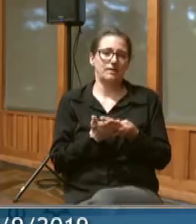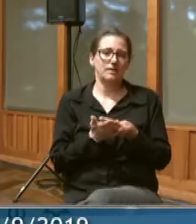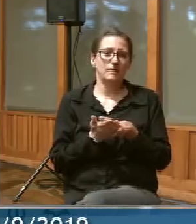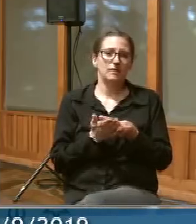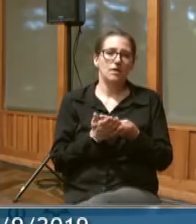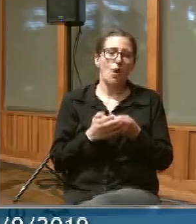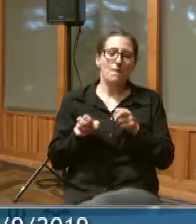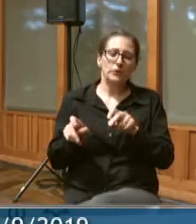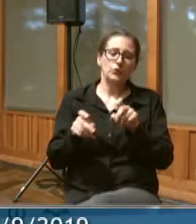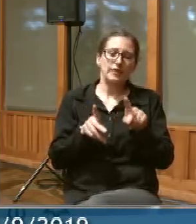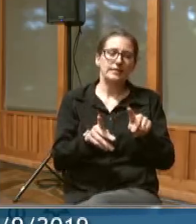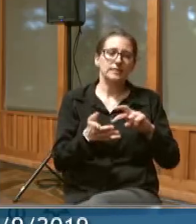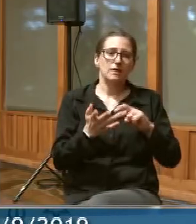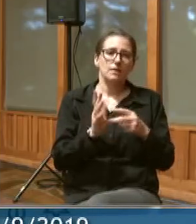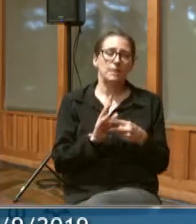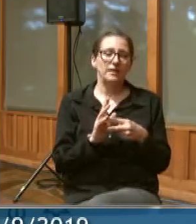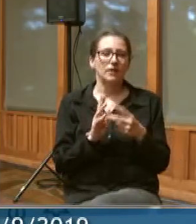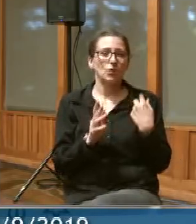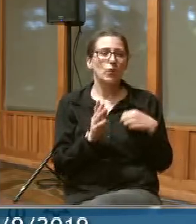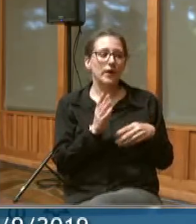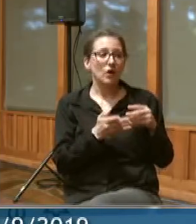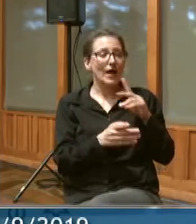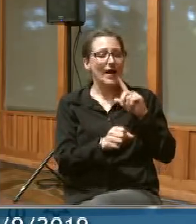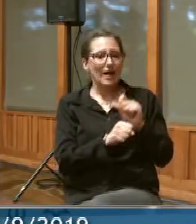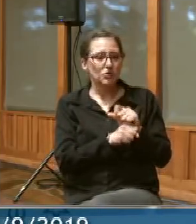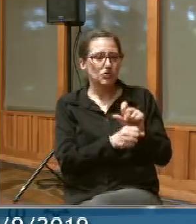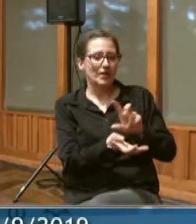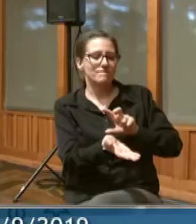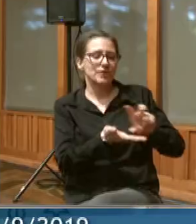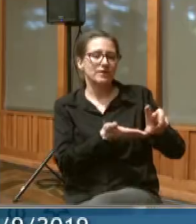TO IDENTIFY FUNDING MECHANISMS SO THAT WE'RE NOT DOING A PAY TO